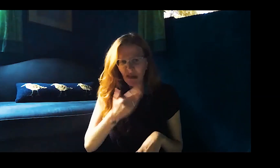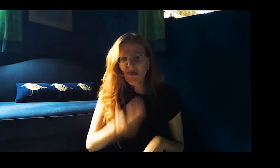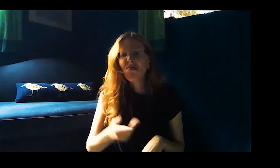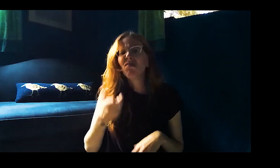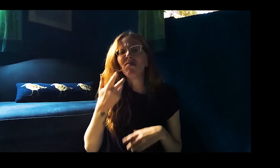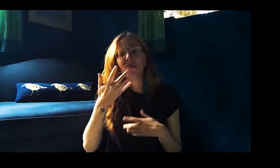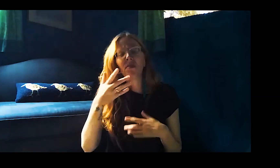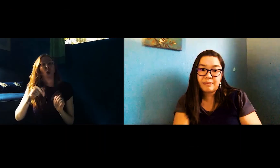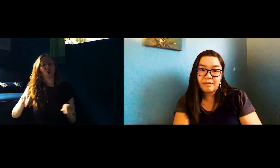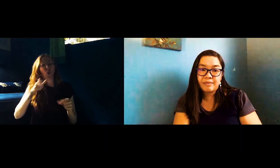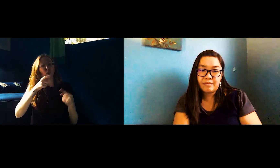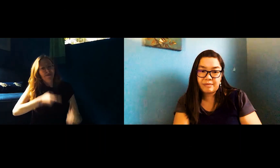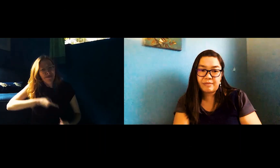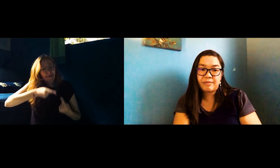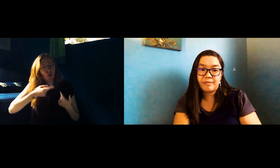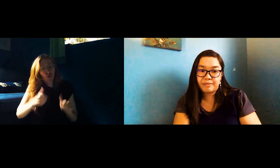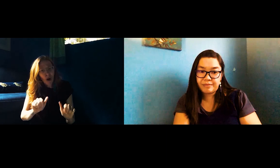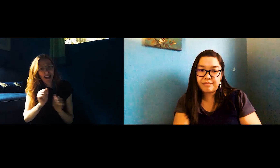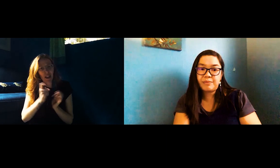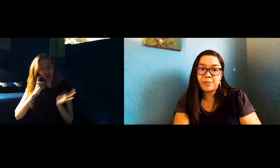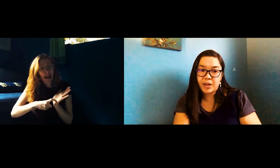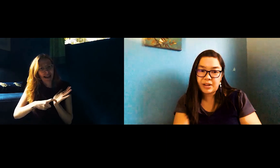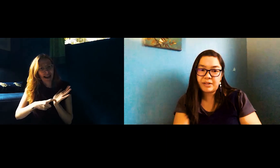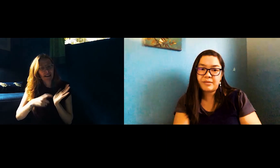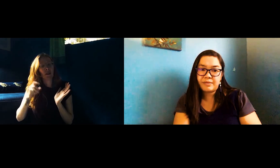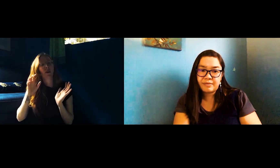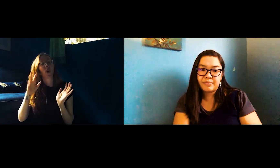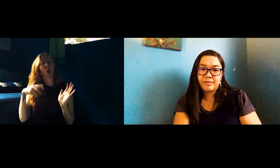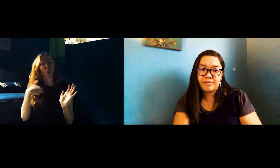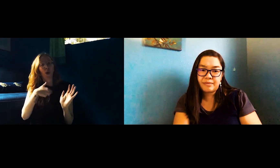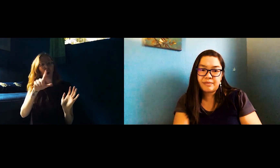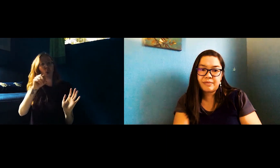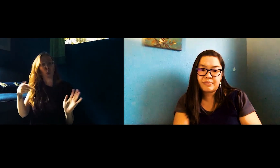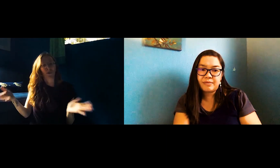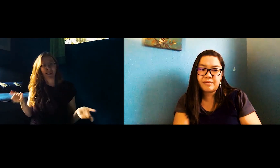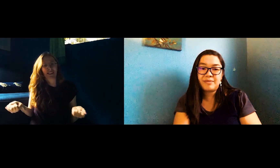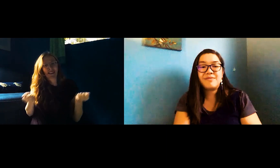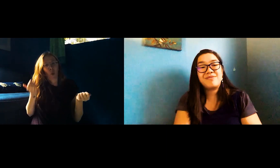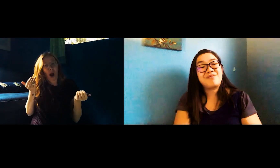connected and raising each other up. At the same time, try and sometimes someone